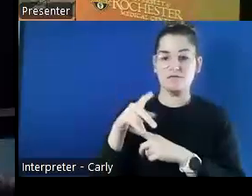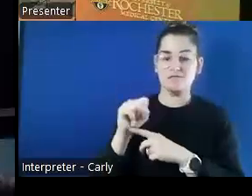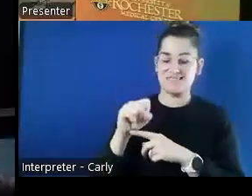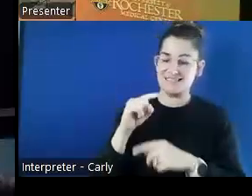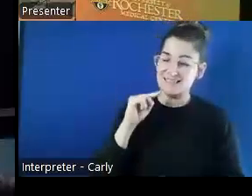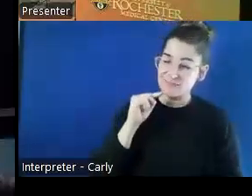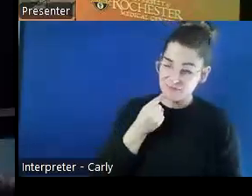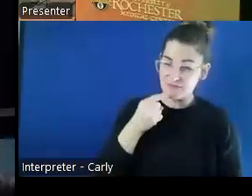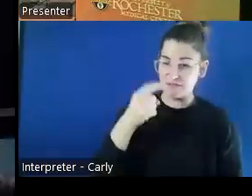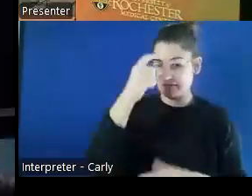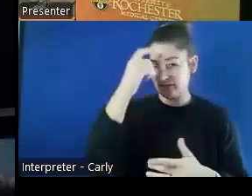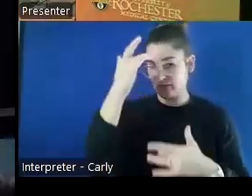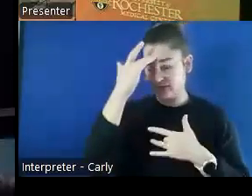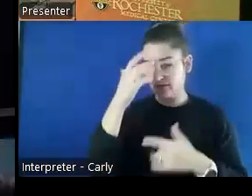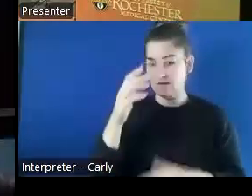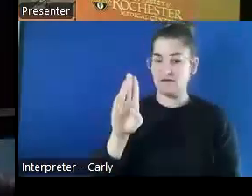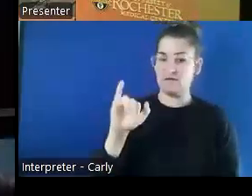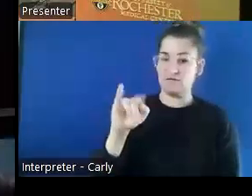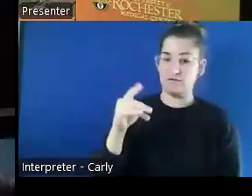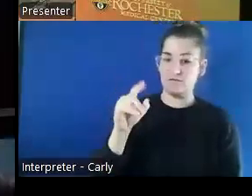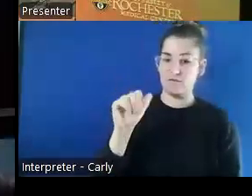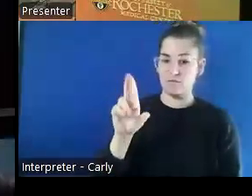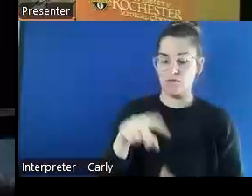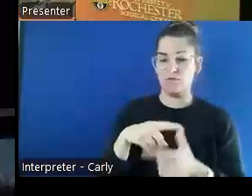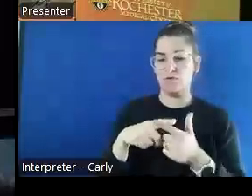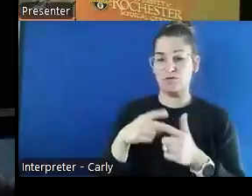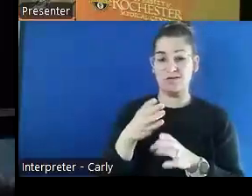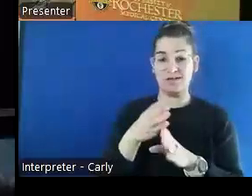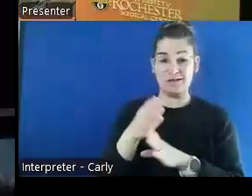illness schizophrenia bipolar disorder major depressive disorder with psychosis severe anxiety